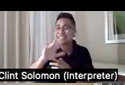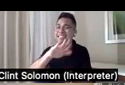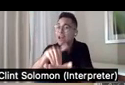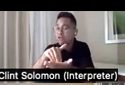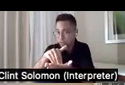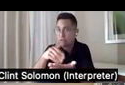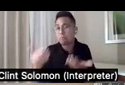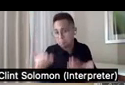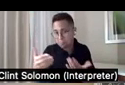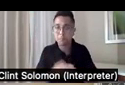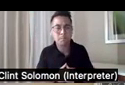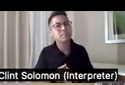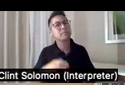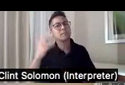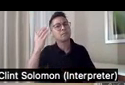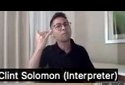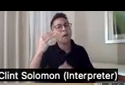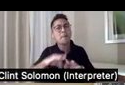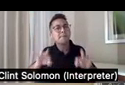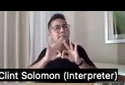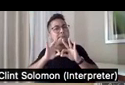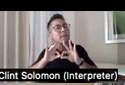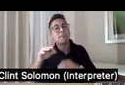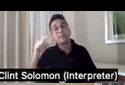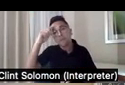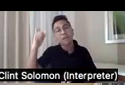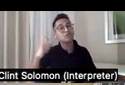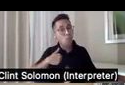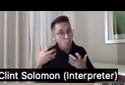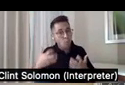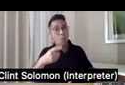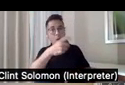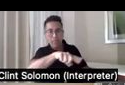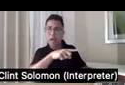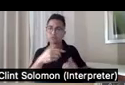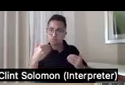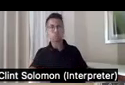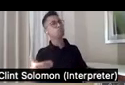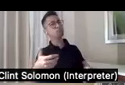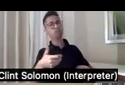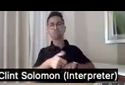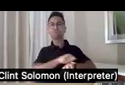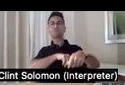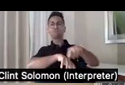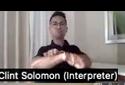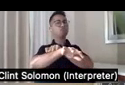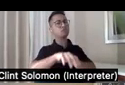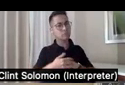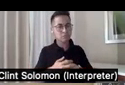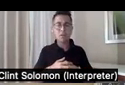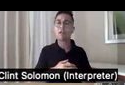and that's important because we want them to take the initiative and we want them to be able to let